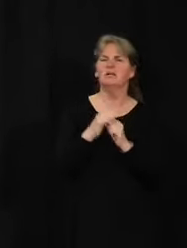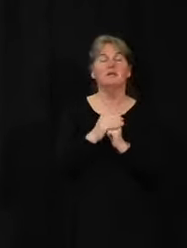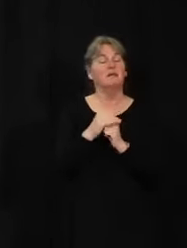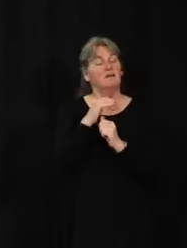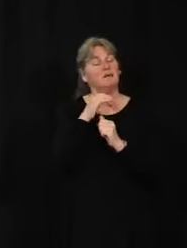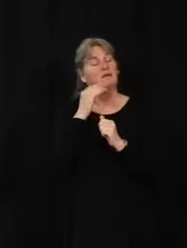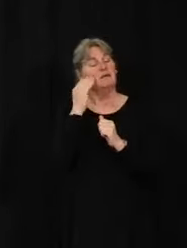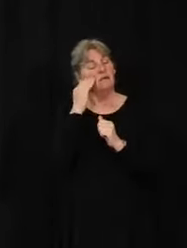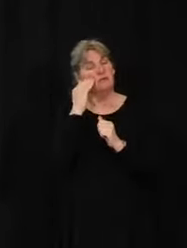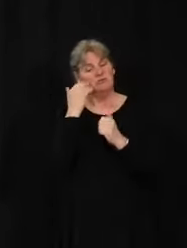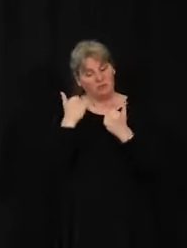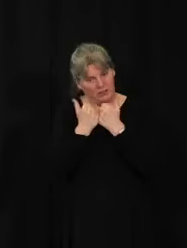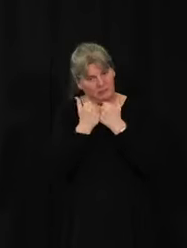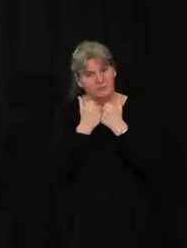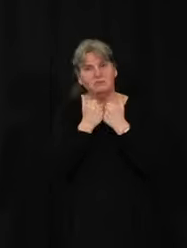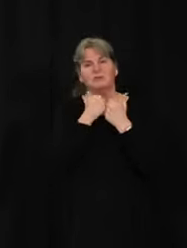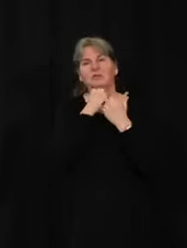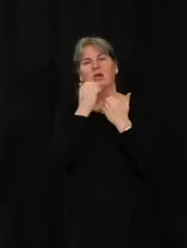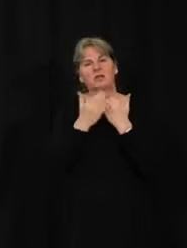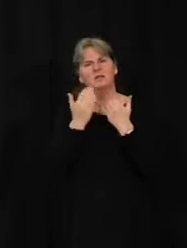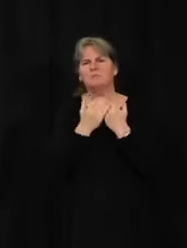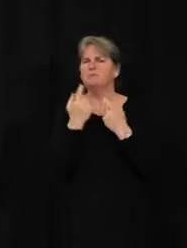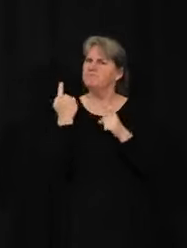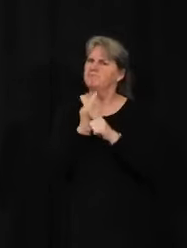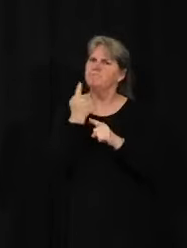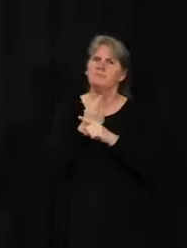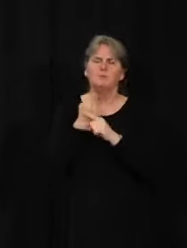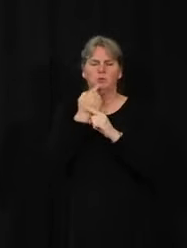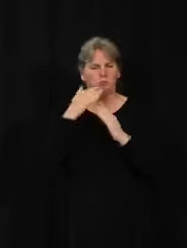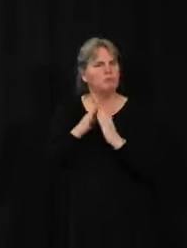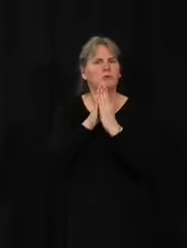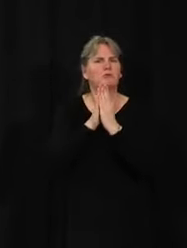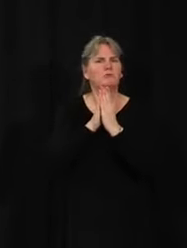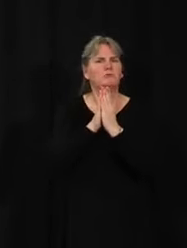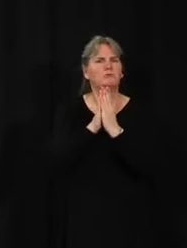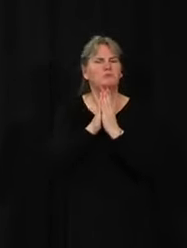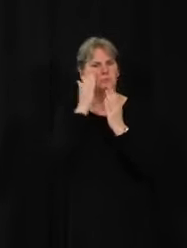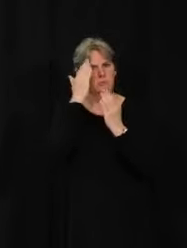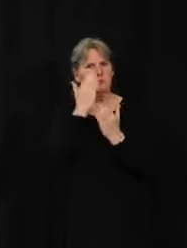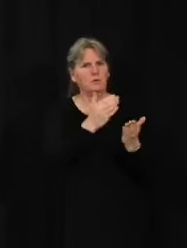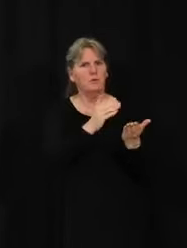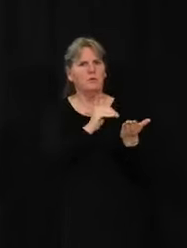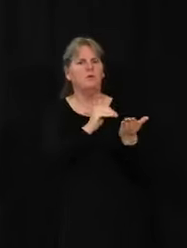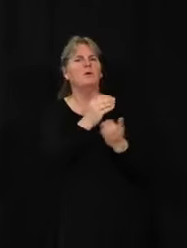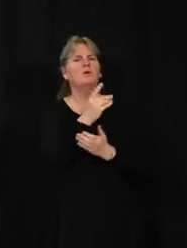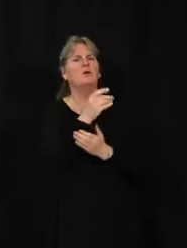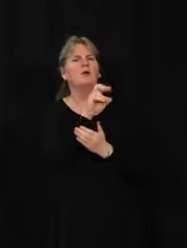challenging, but it has been the right approach. I understand Dr Hanley will be discussing some modelling